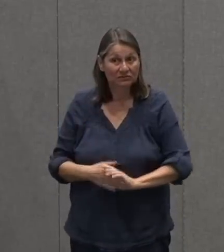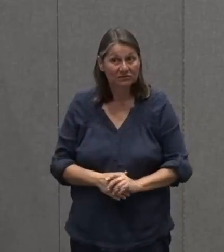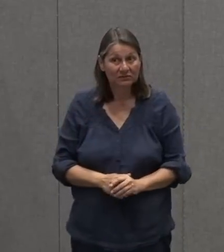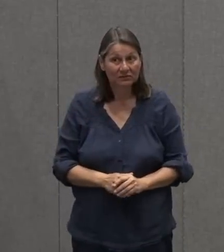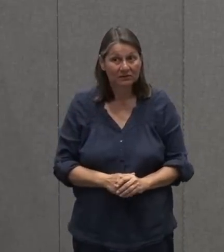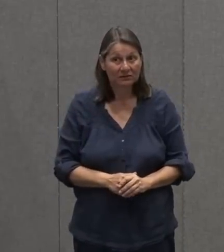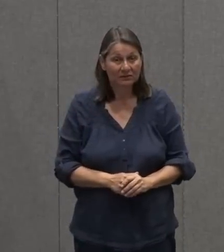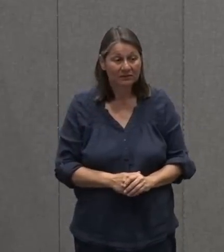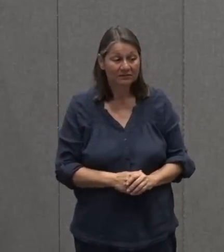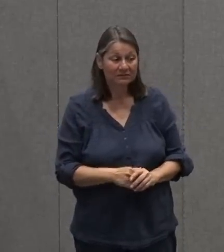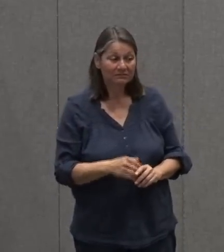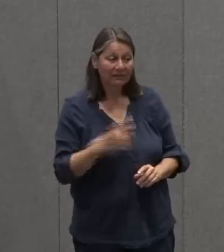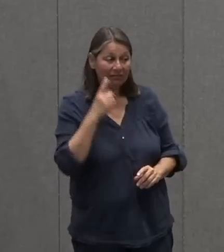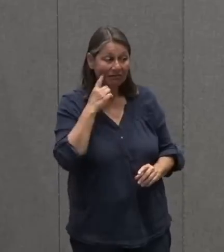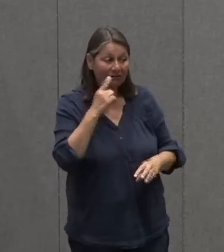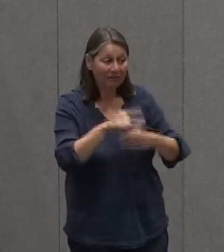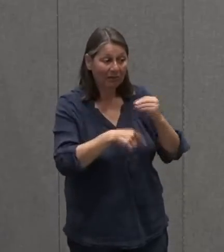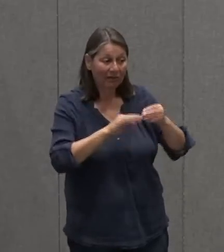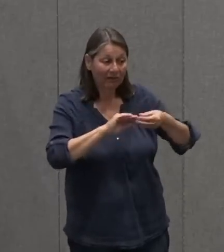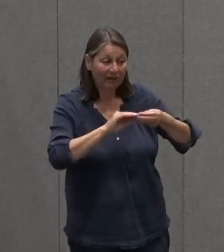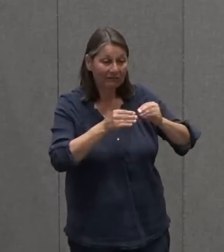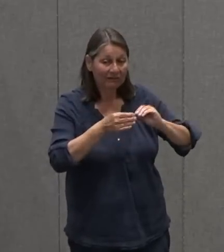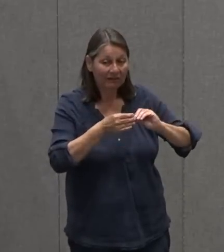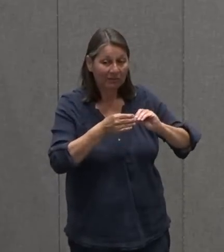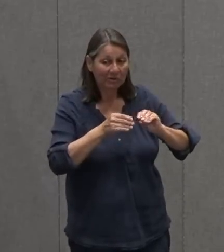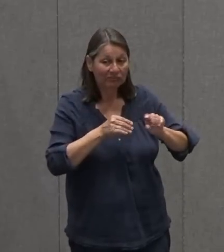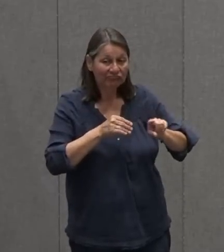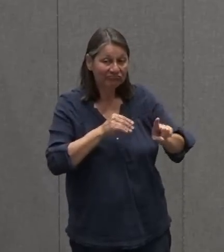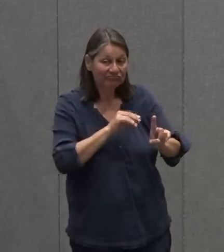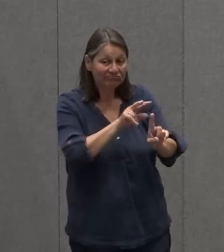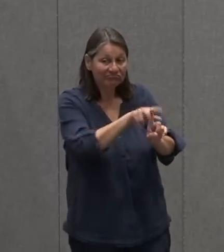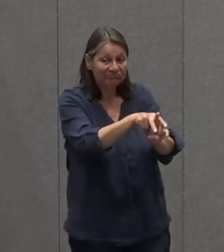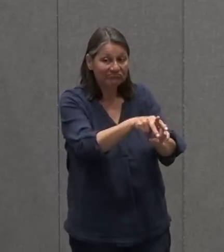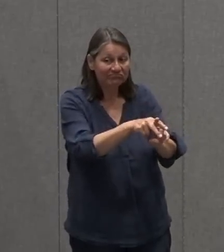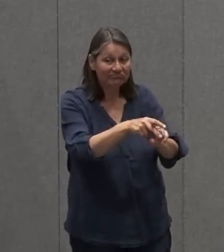Did you think of a number of the friends who were playing board games?